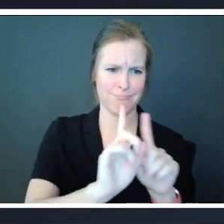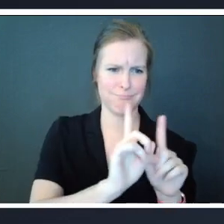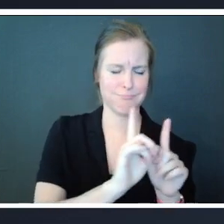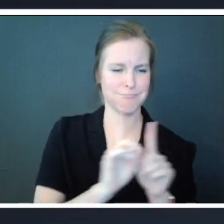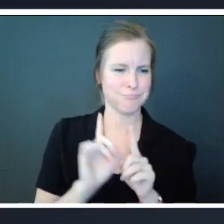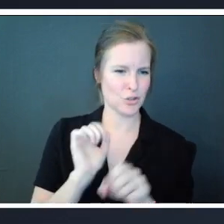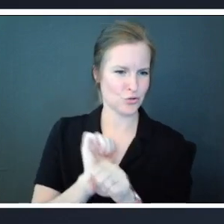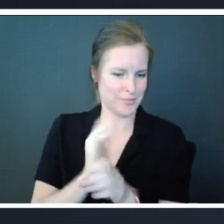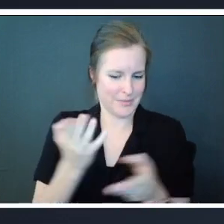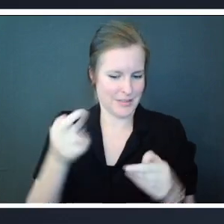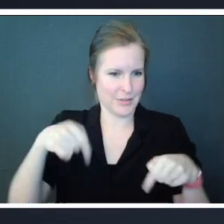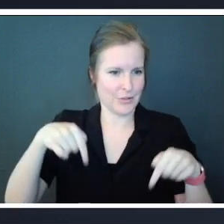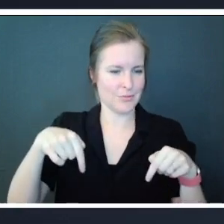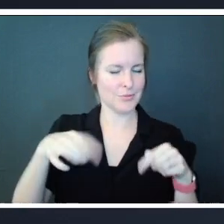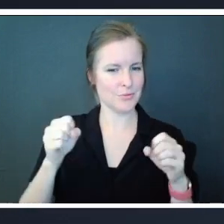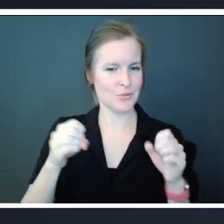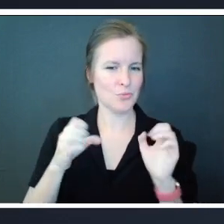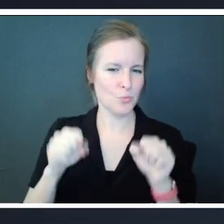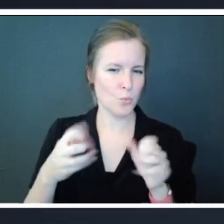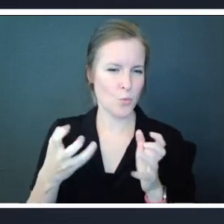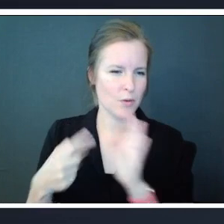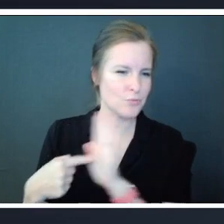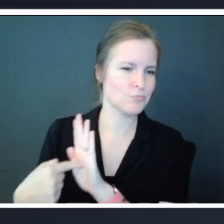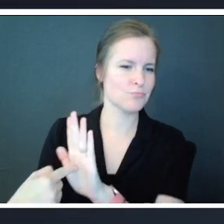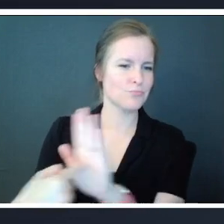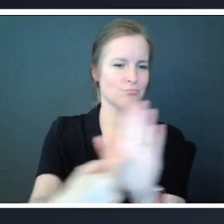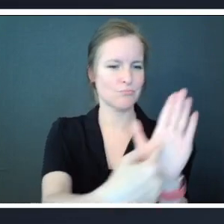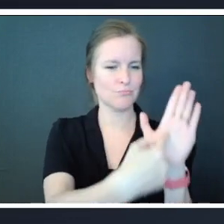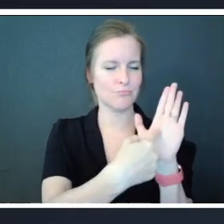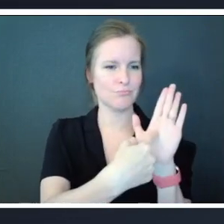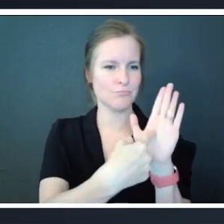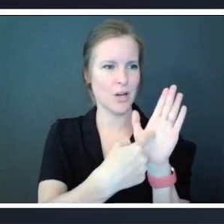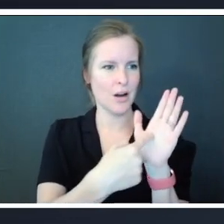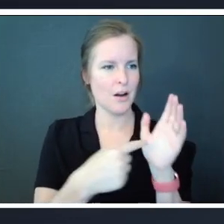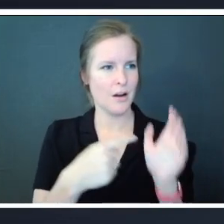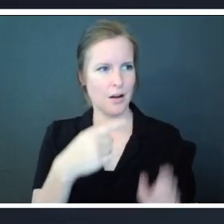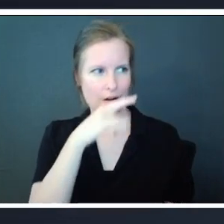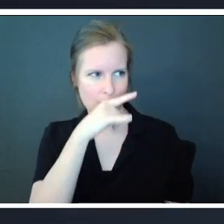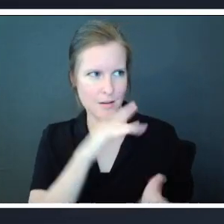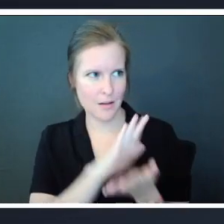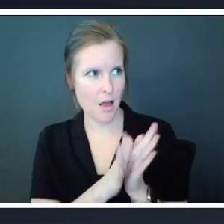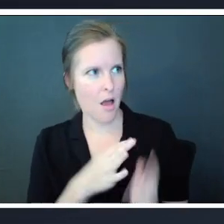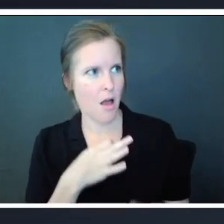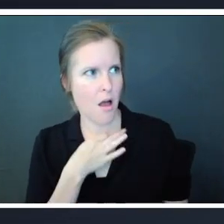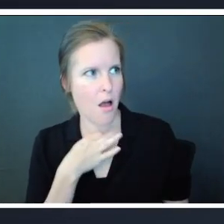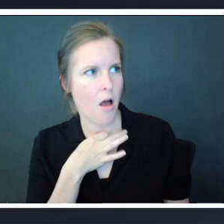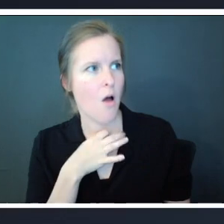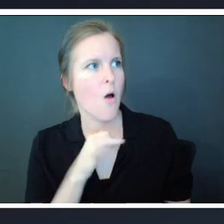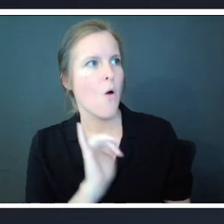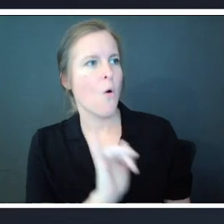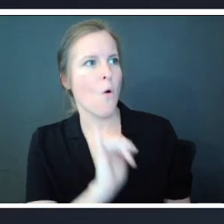different jobs that can help kids be curious about what they would like to do when they're grown up.